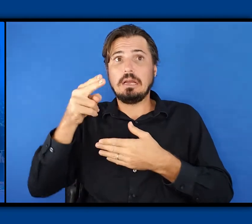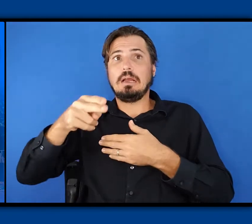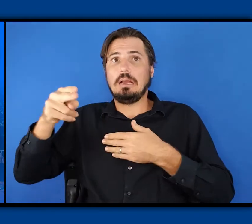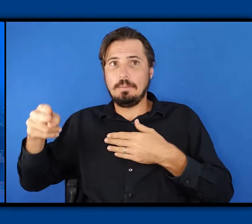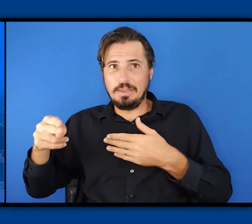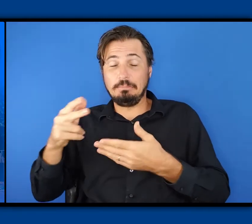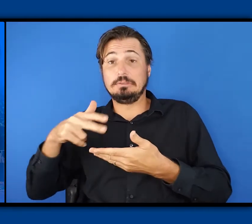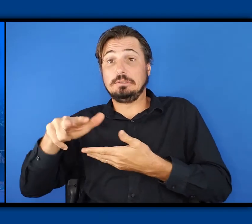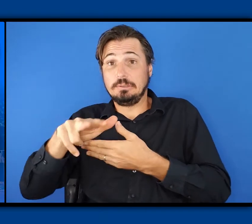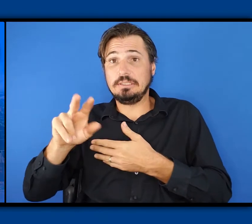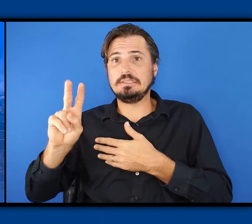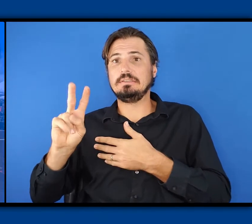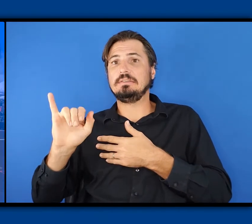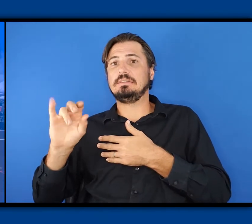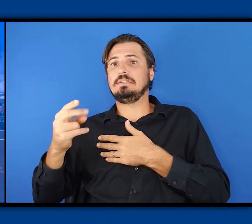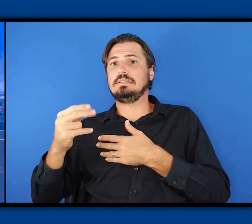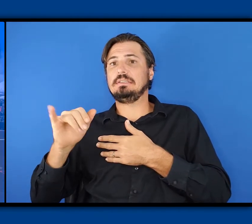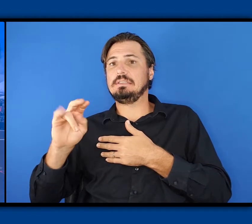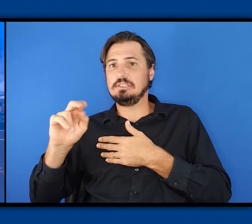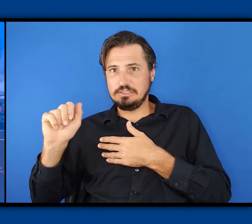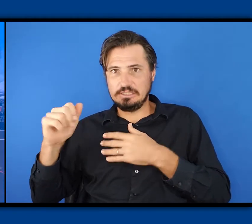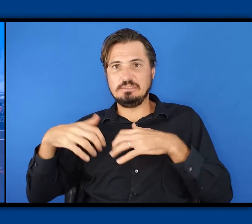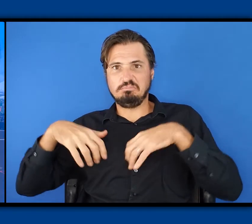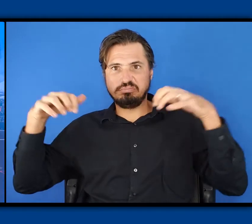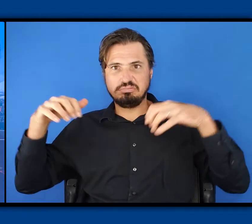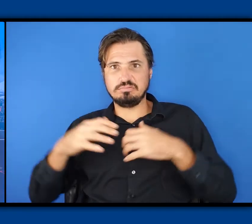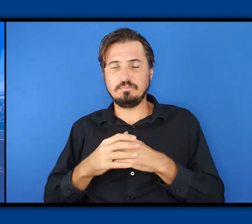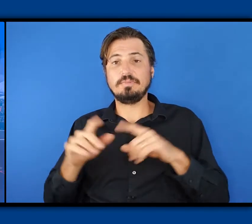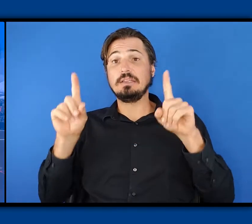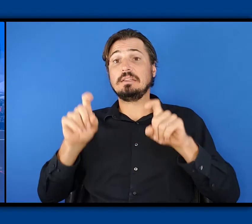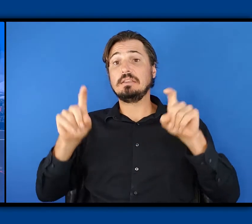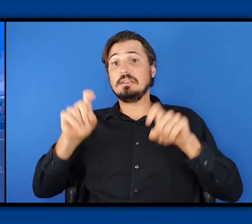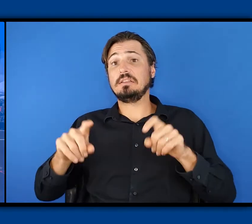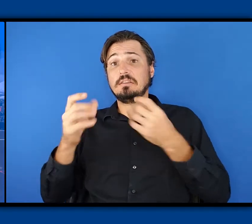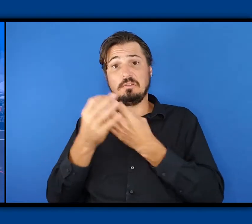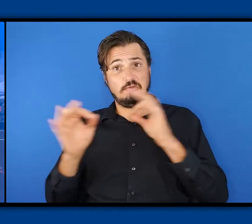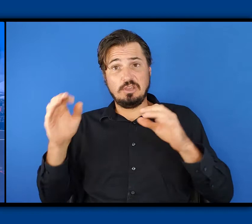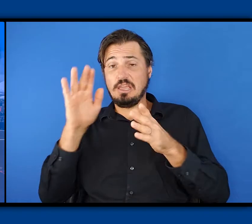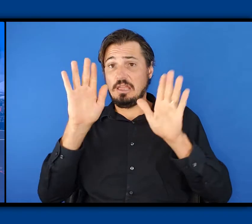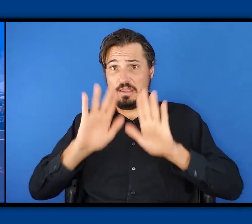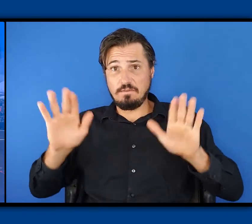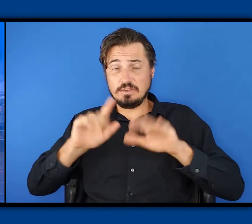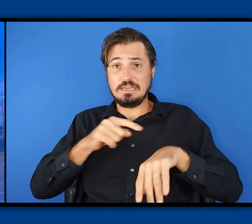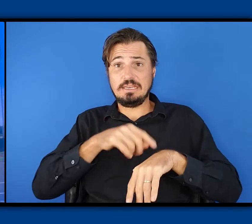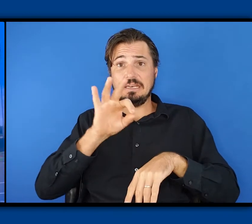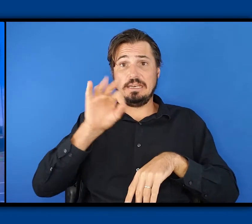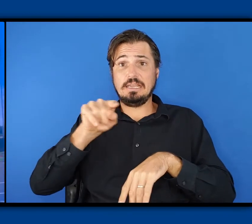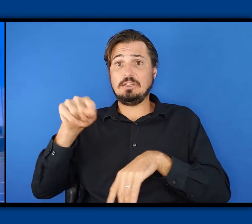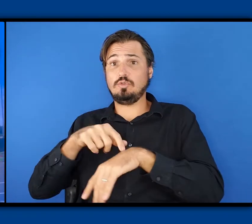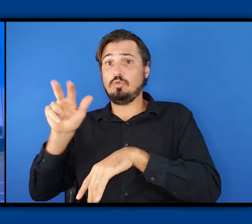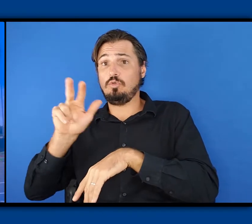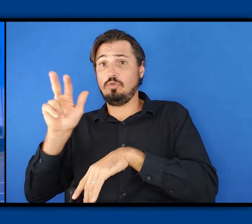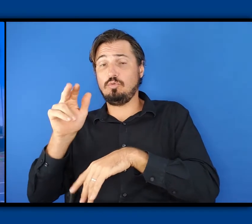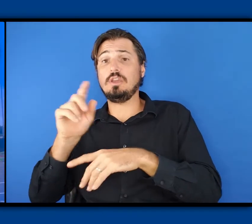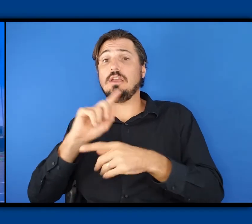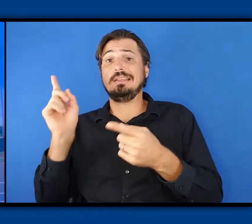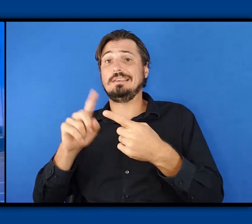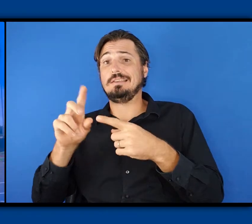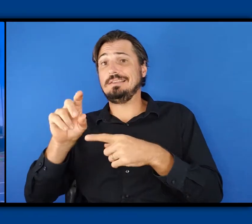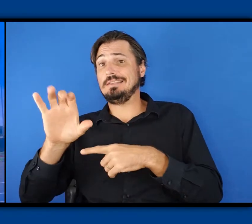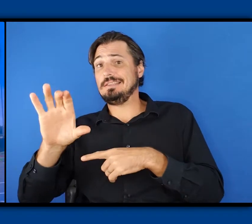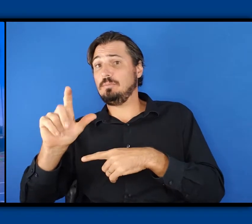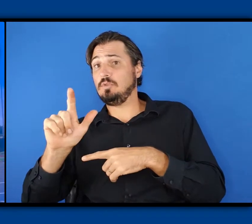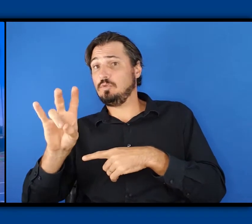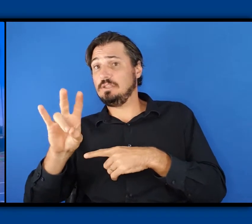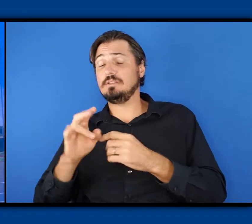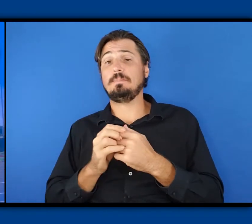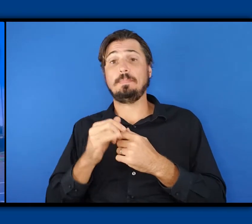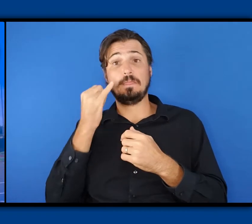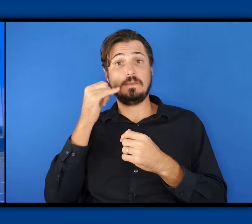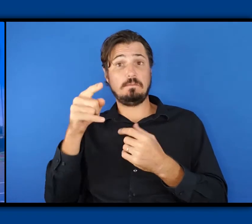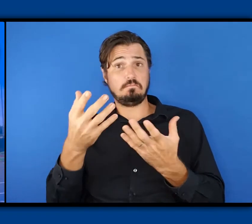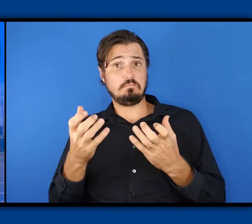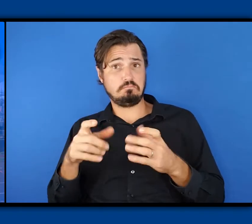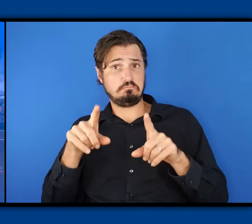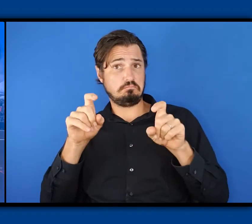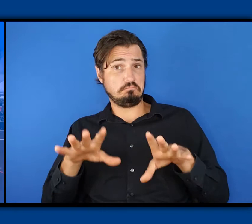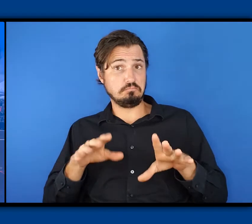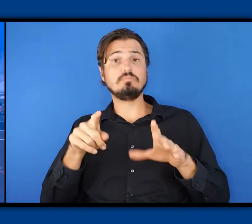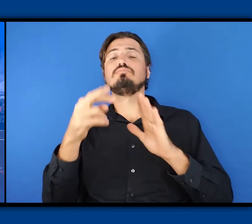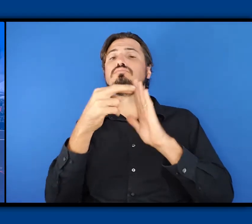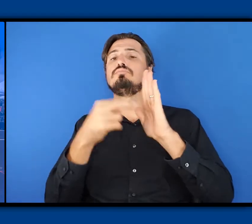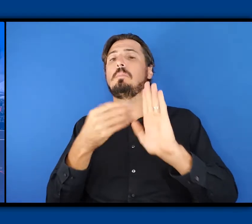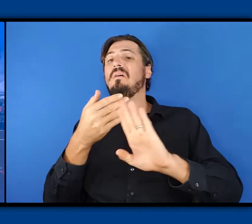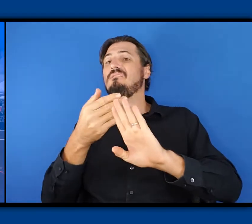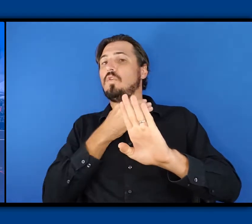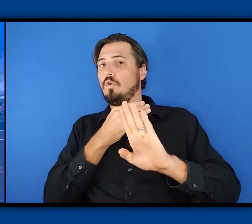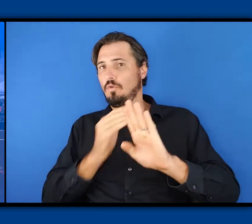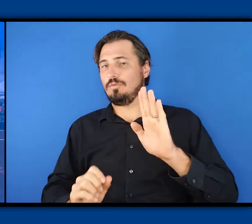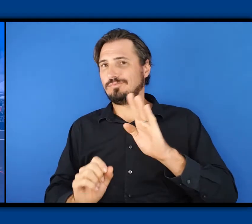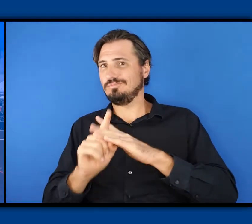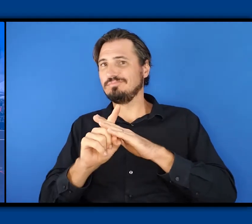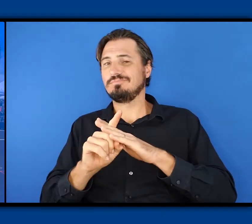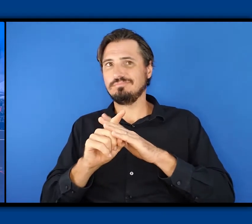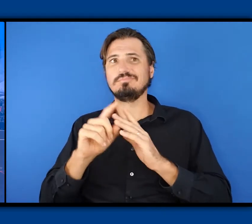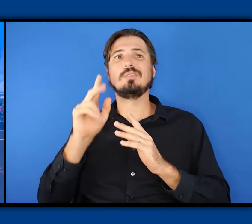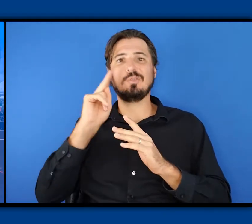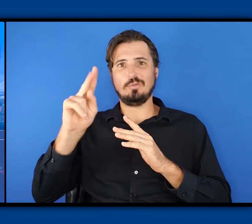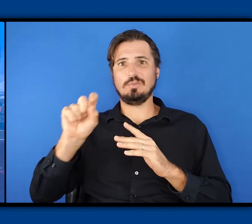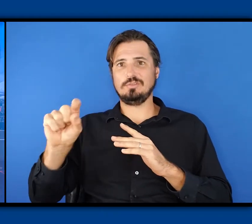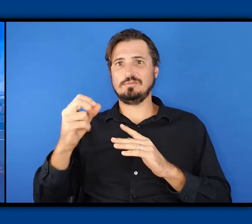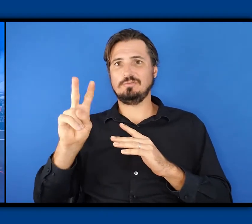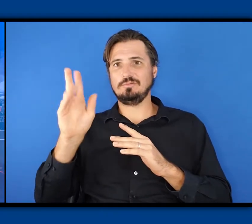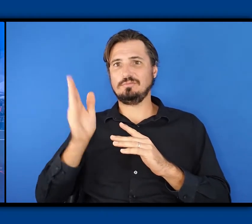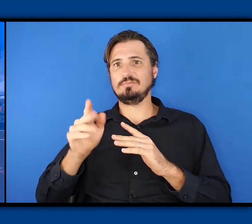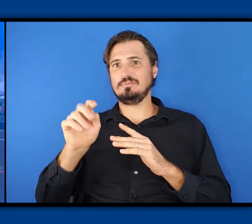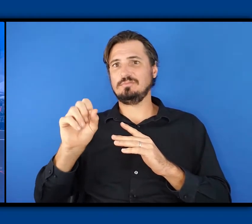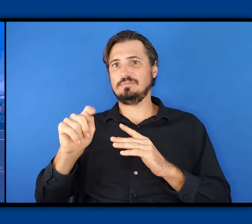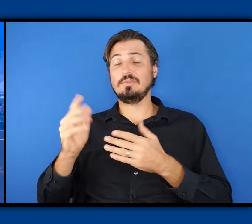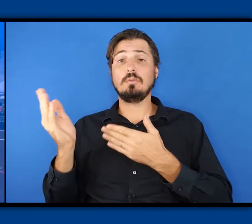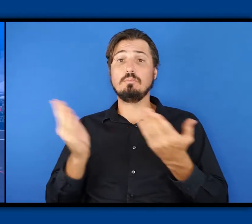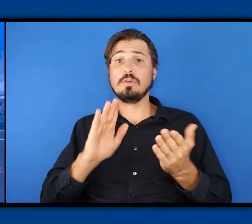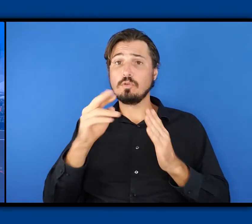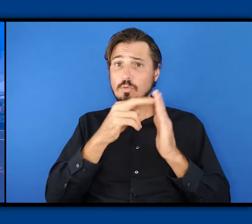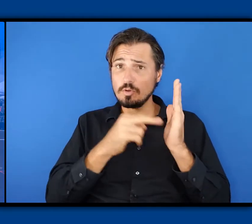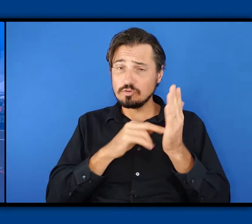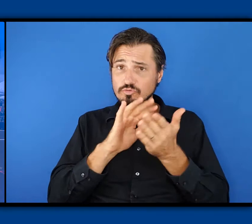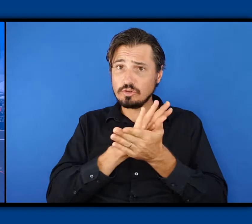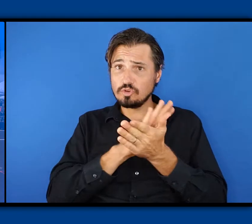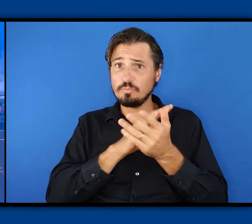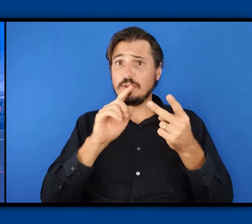Lihue. Testing is available every Sunday from 9 a.m. to 3 p.m. through December 27. Participants should register in advance at Kauai.gov/test. Bring your registration confirmation and an ID to the